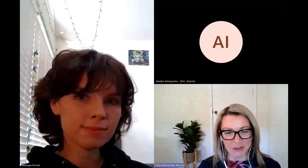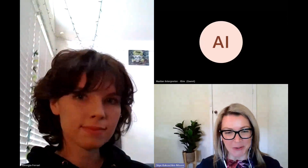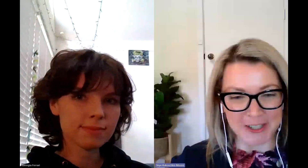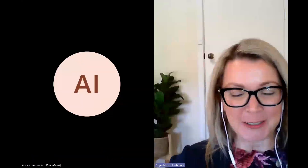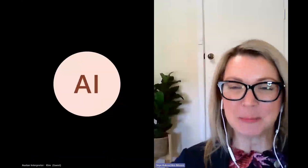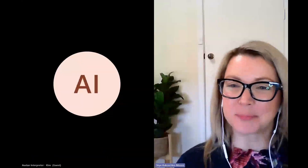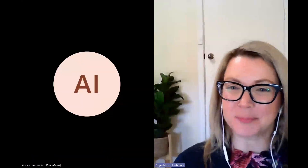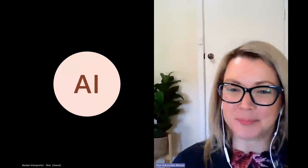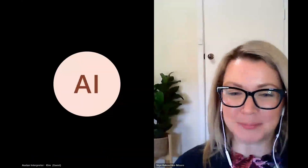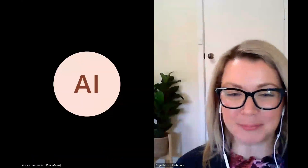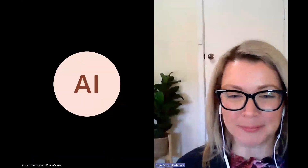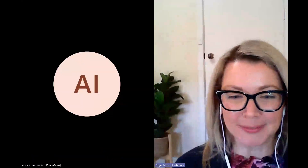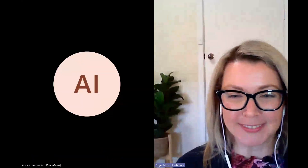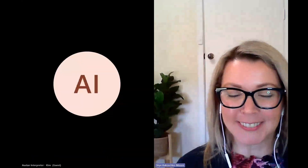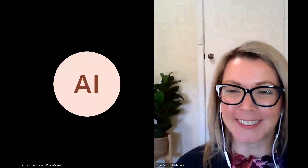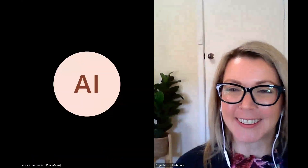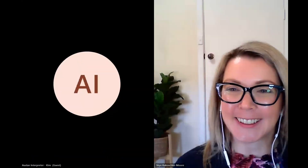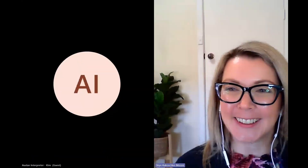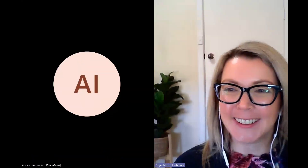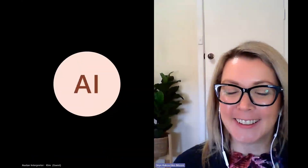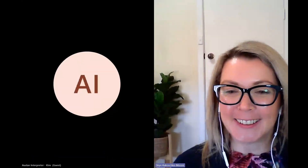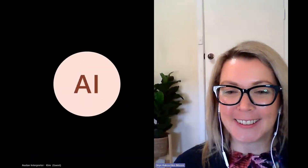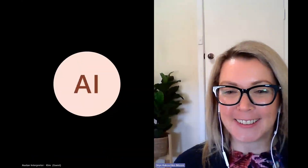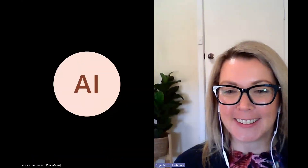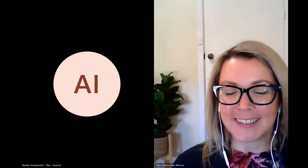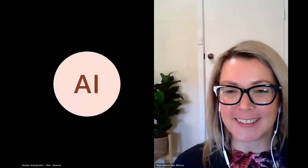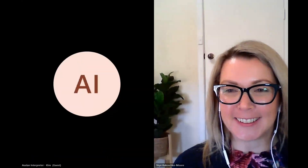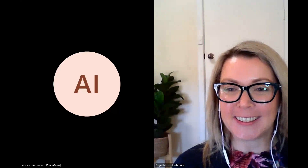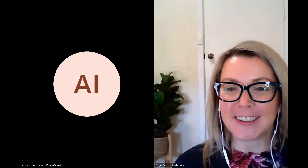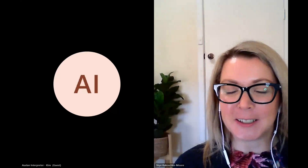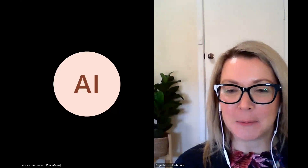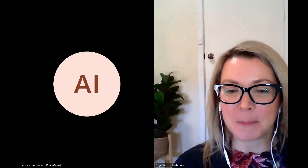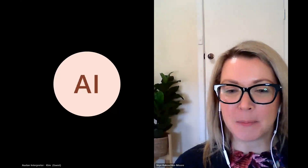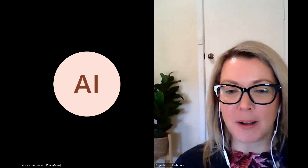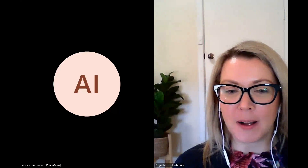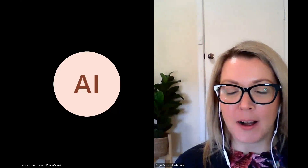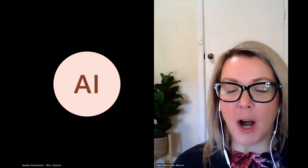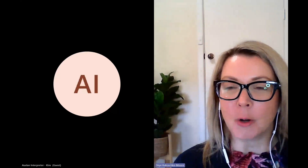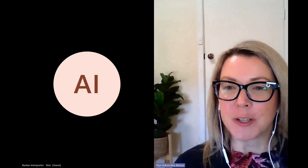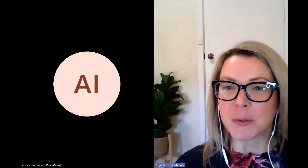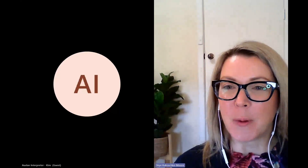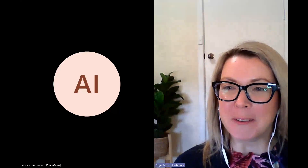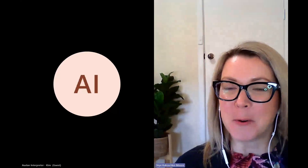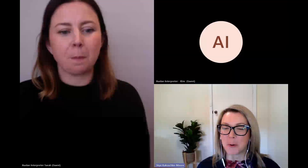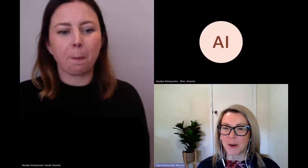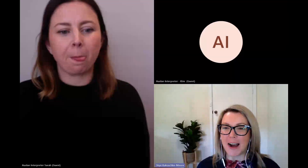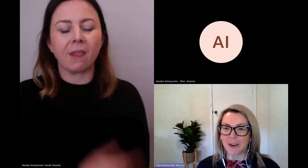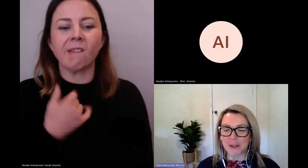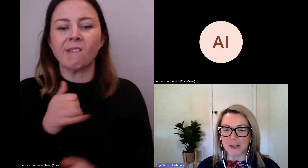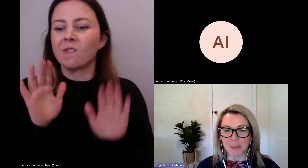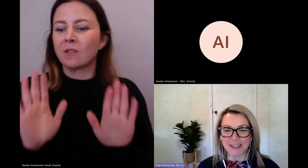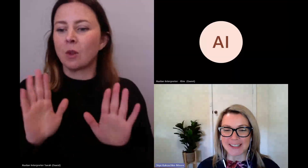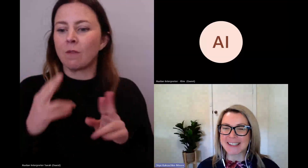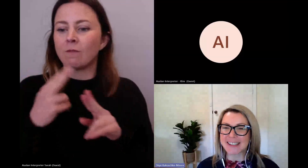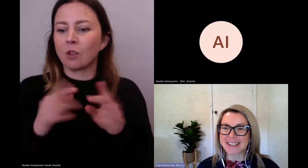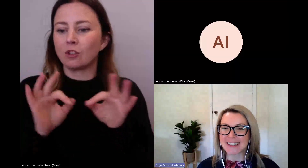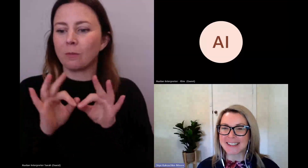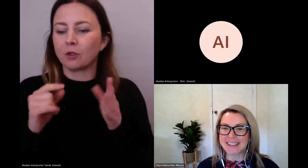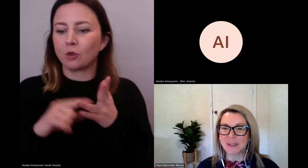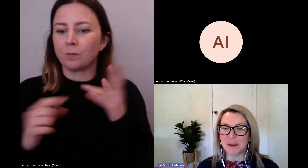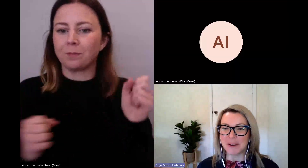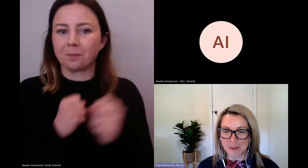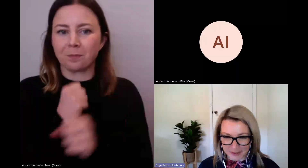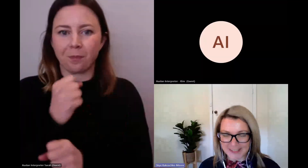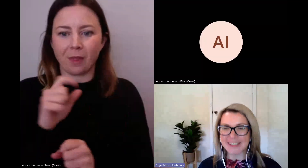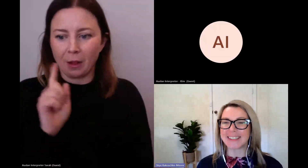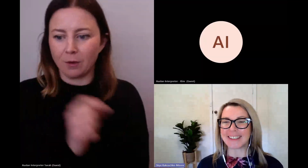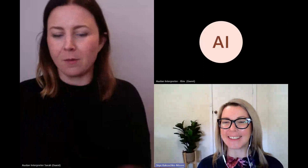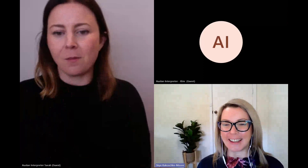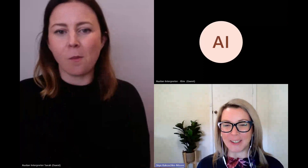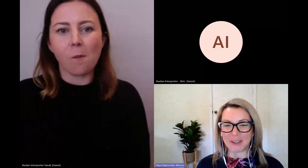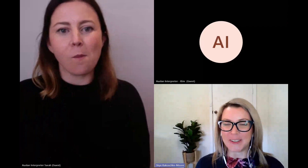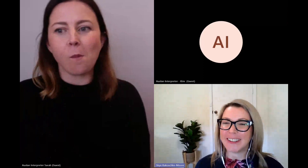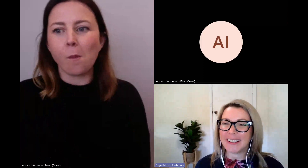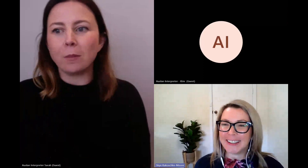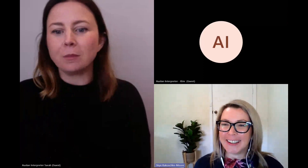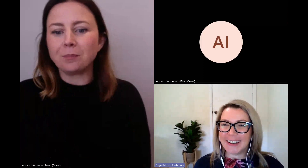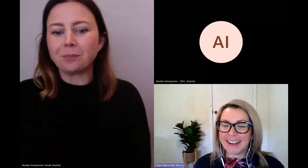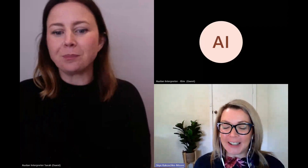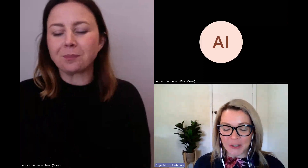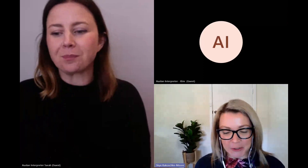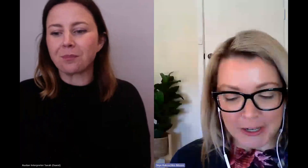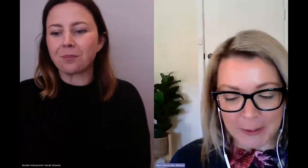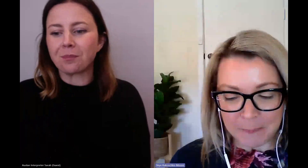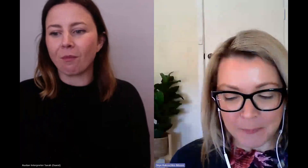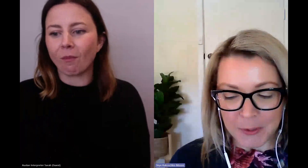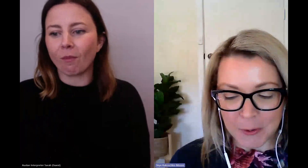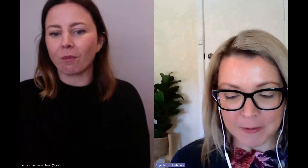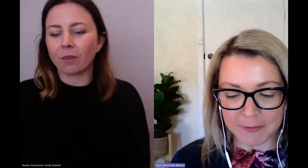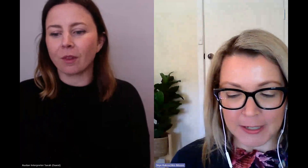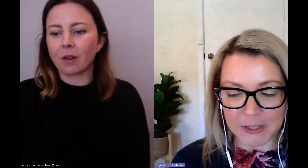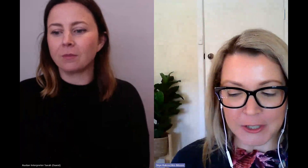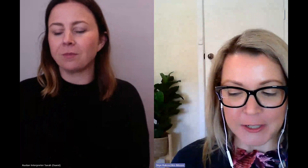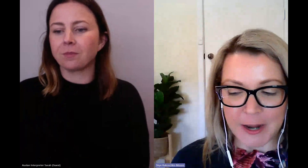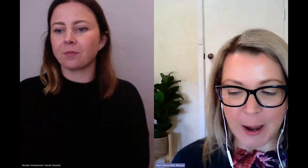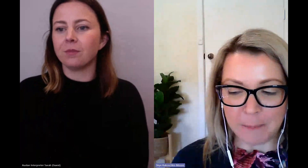Georgia. I'll just wait for our interpreters to be repinned. Thank you Georgia your reflection